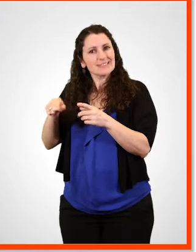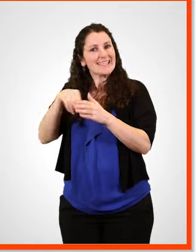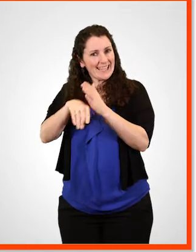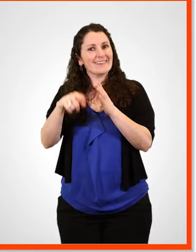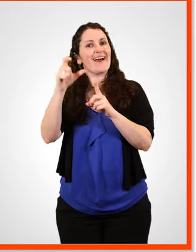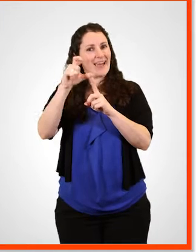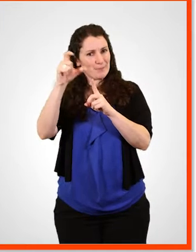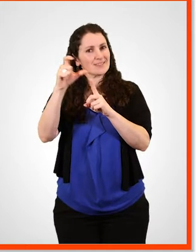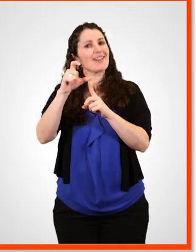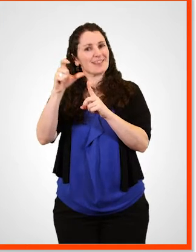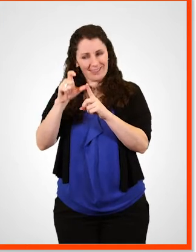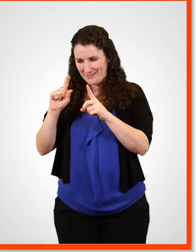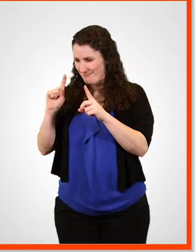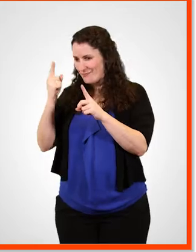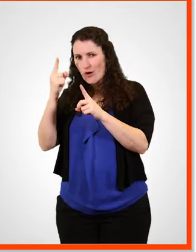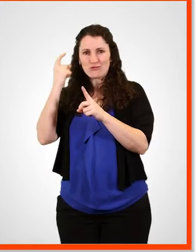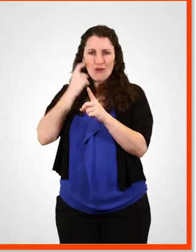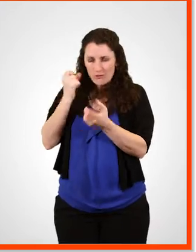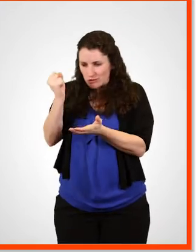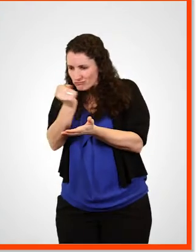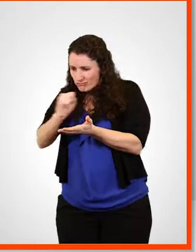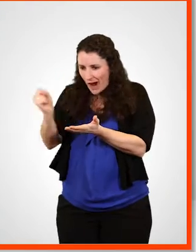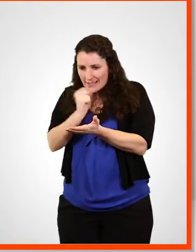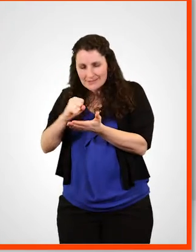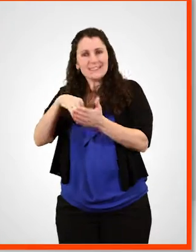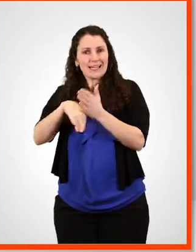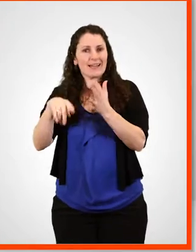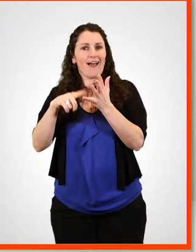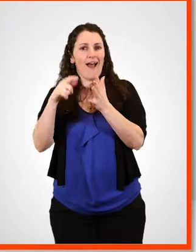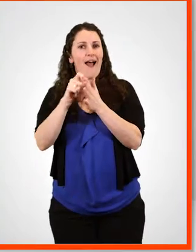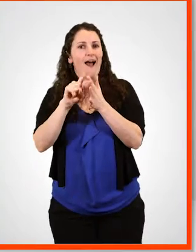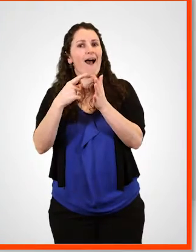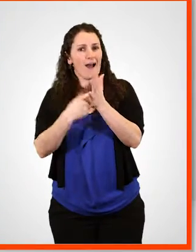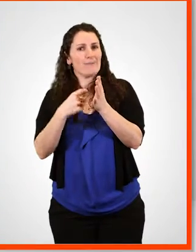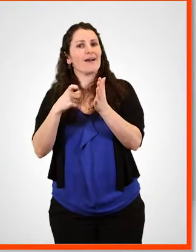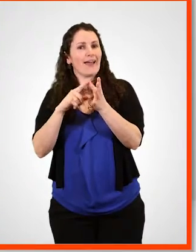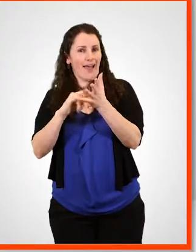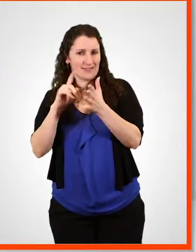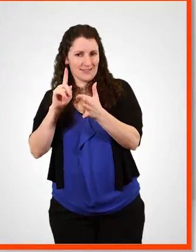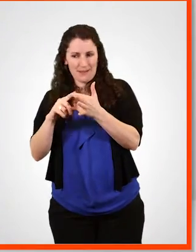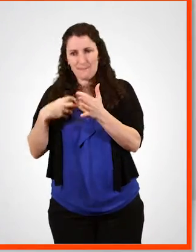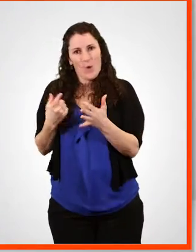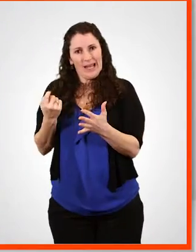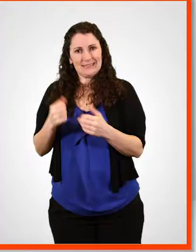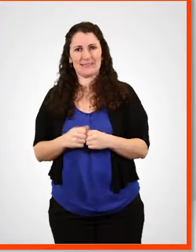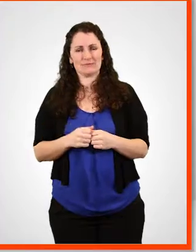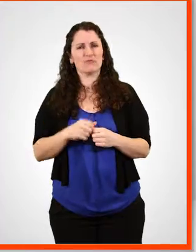It's they're easier to make, they're easier for children physically to draw. Exactly.